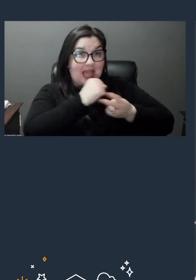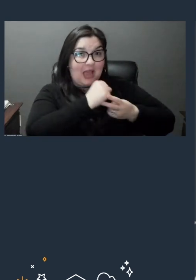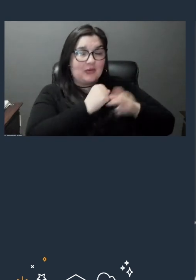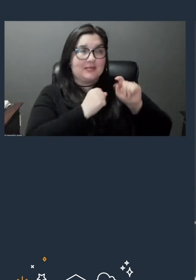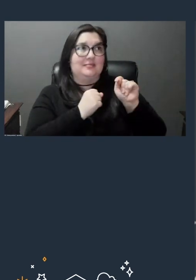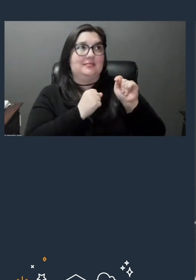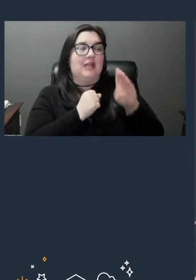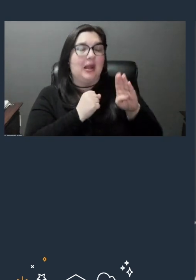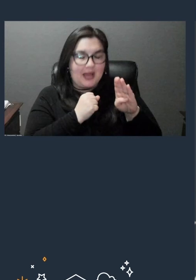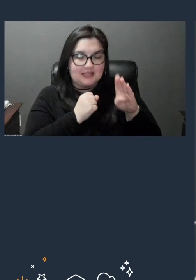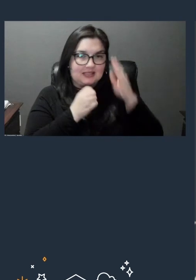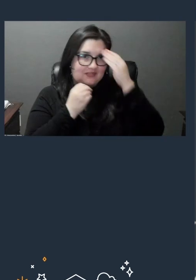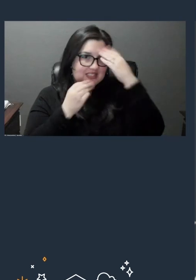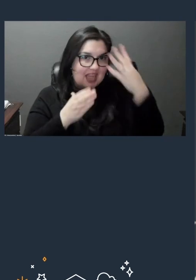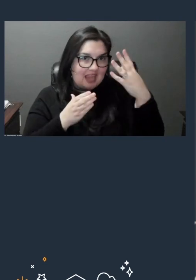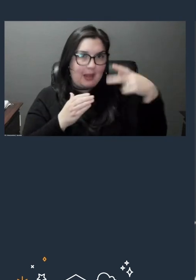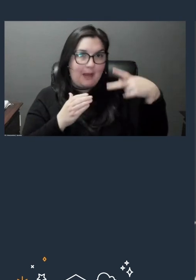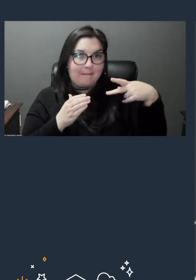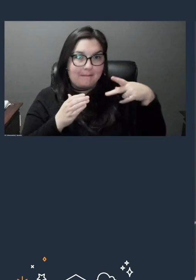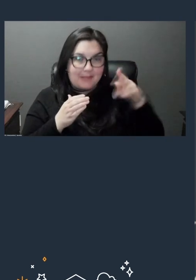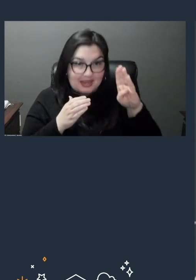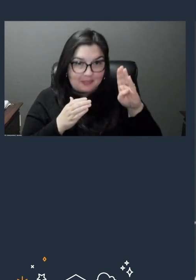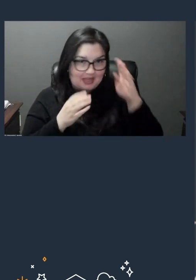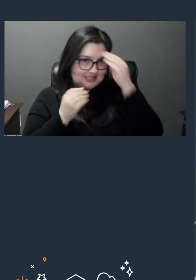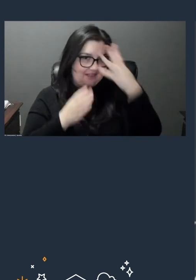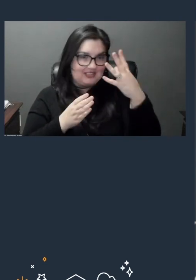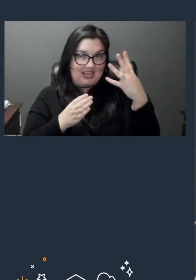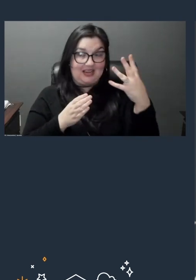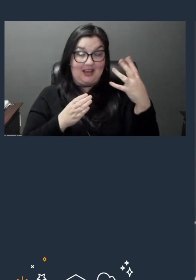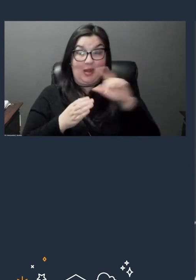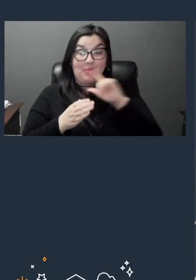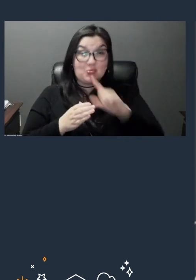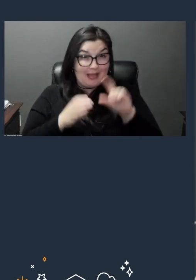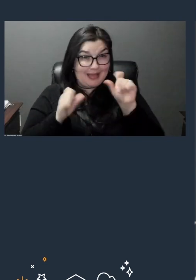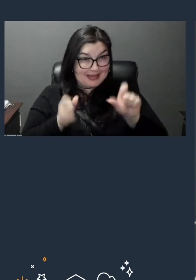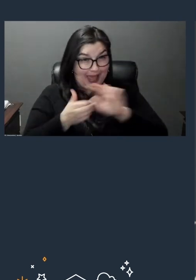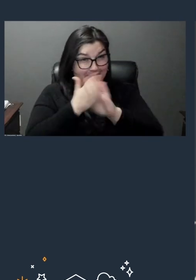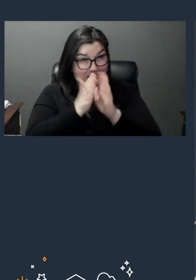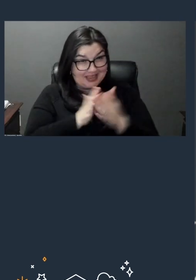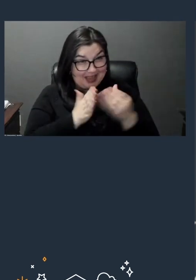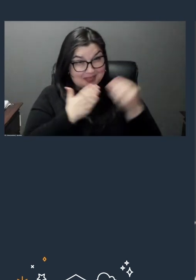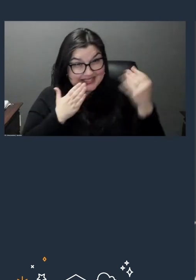and that can just get really expensive if you don't have an archiving strategy.